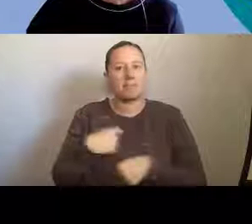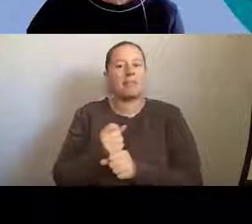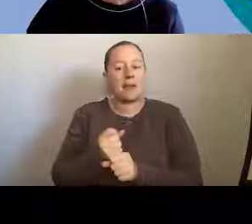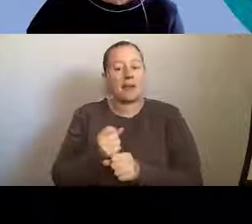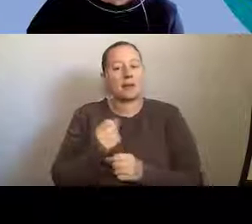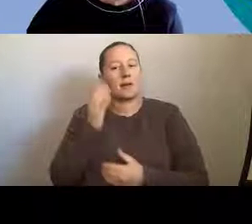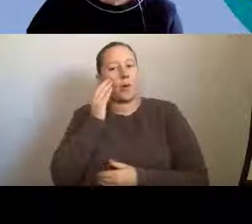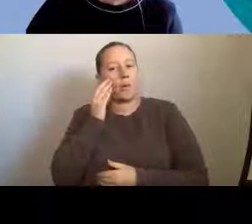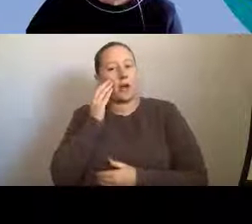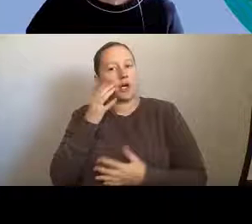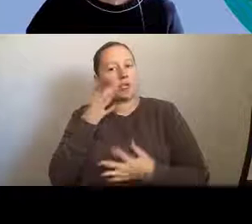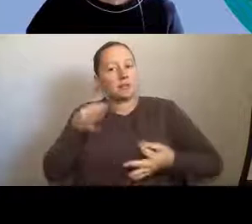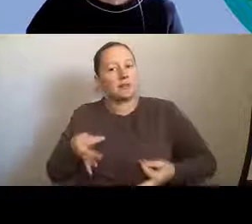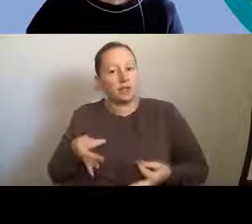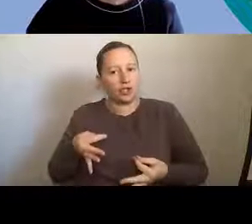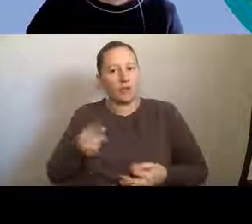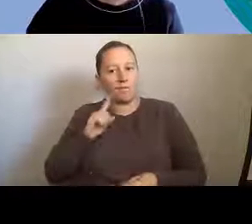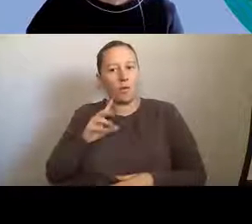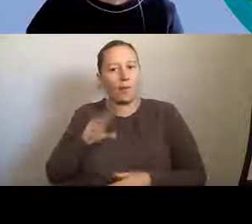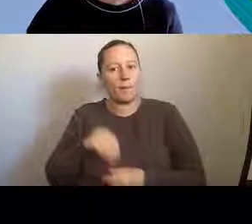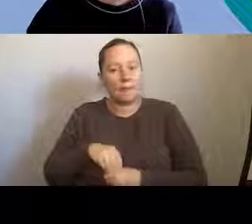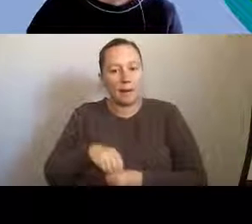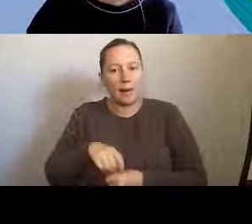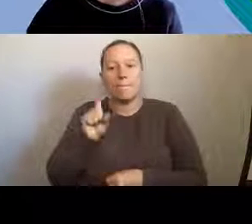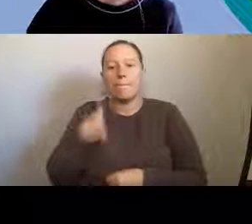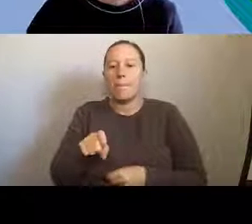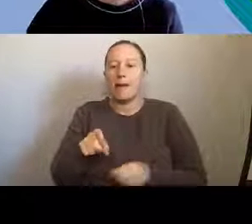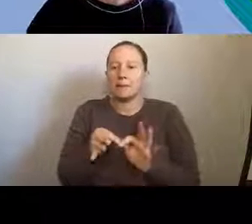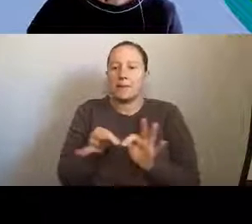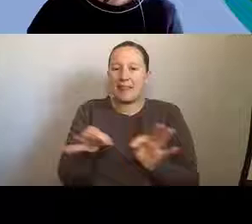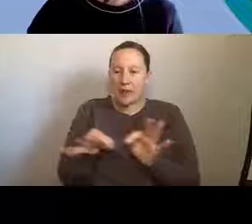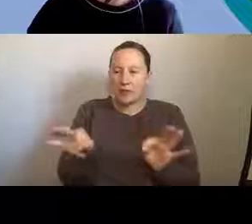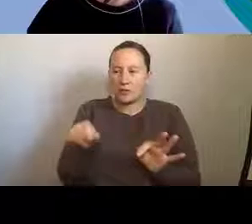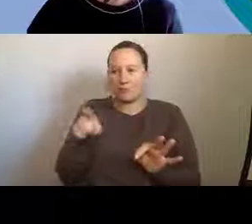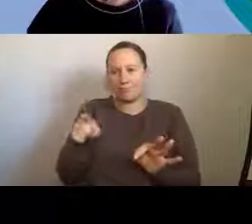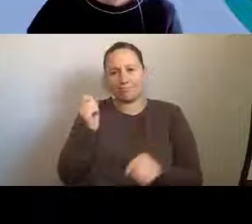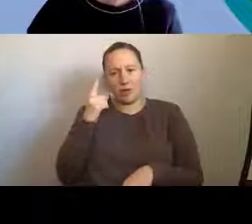and that it has to do this in language understandable to the potential participant